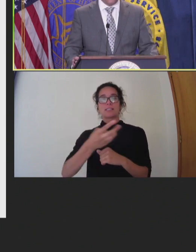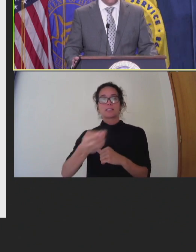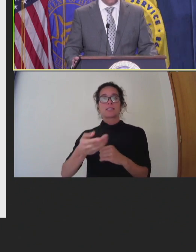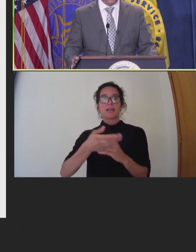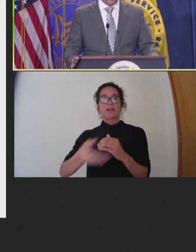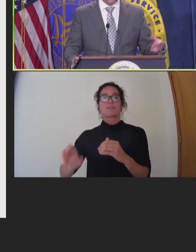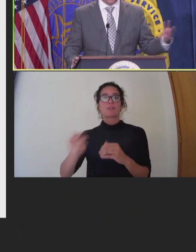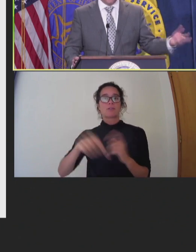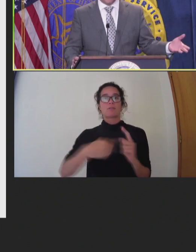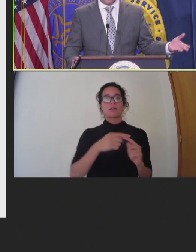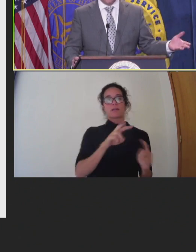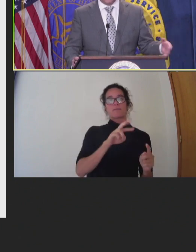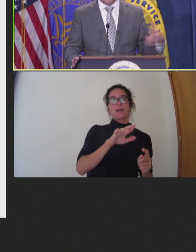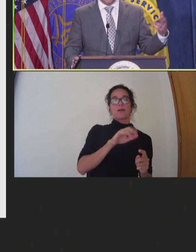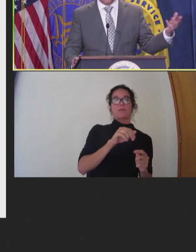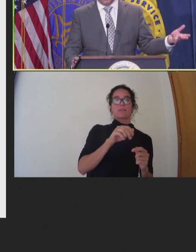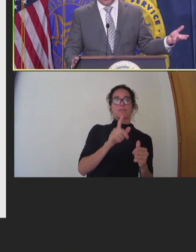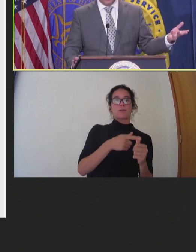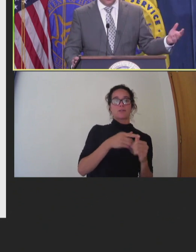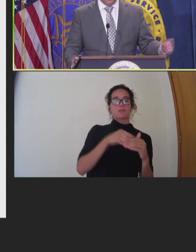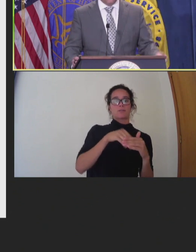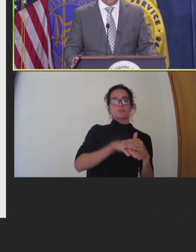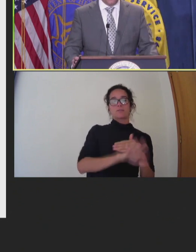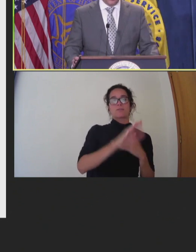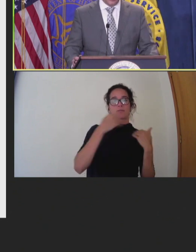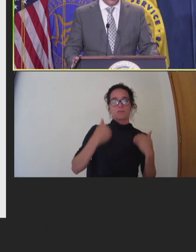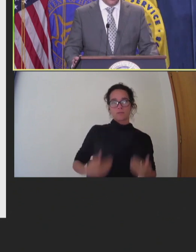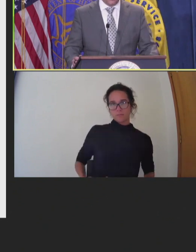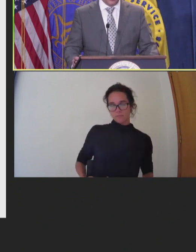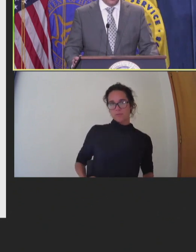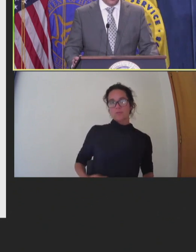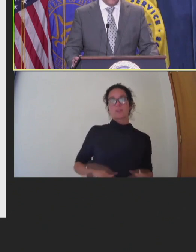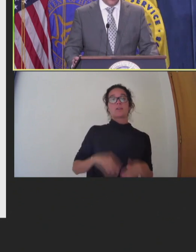So, during that time period, they could be exposing a lot of other people that are